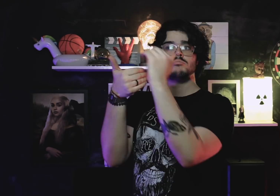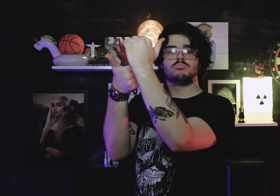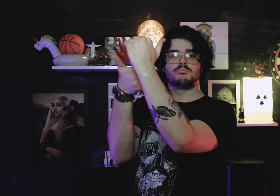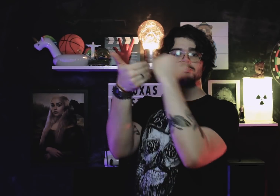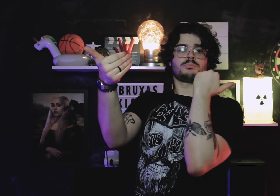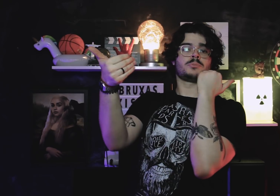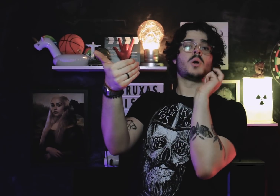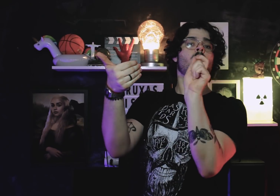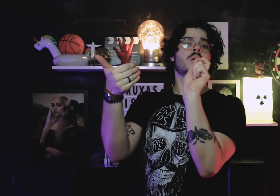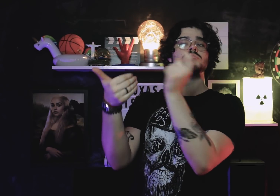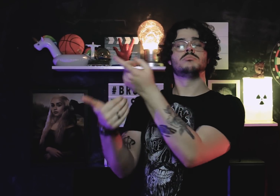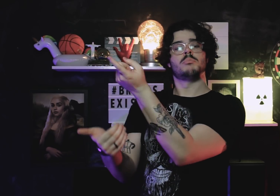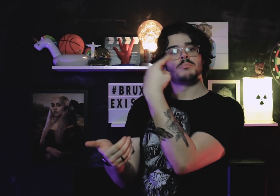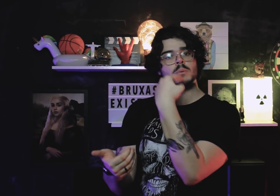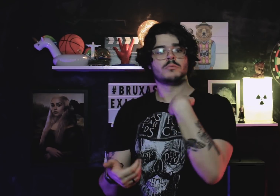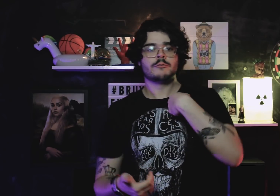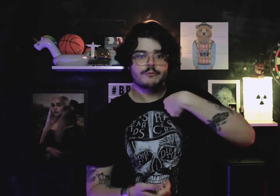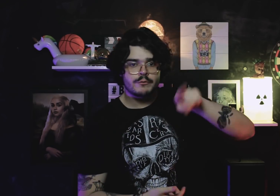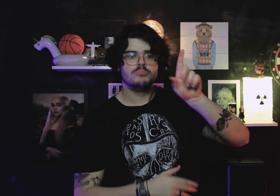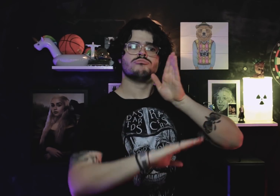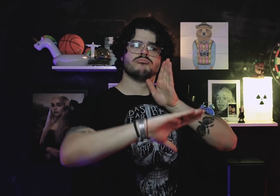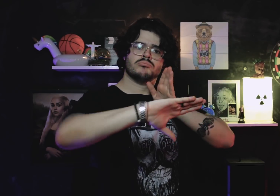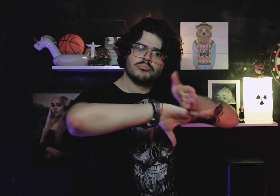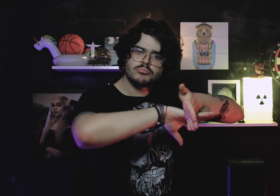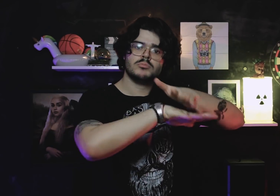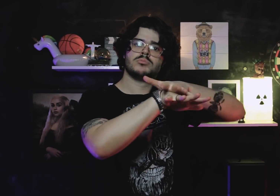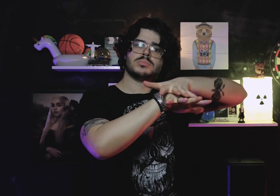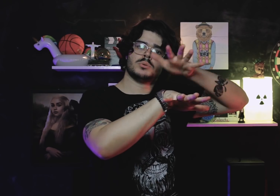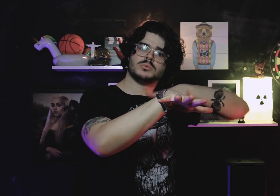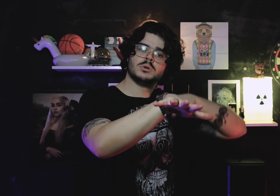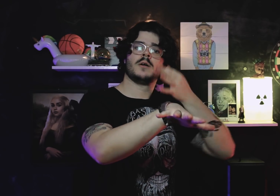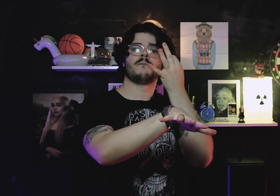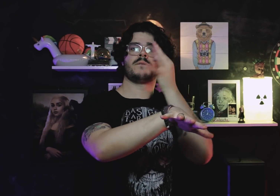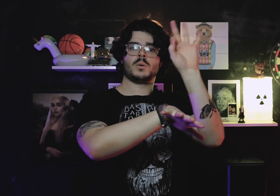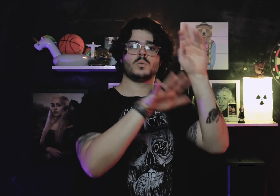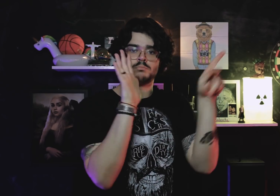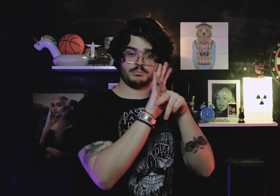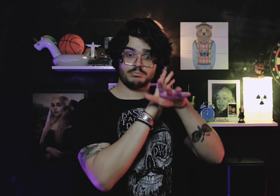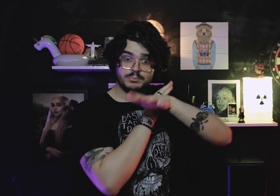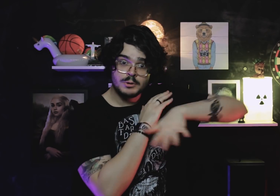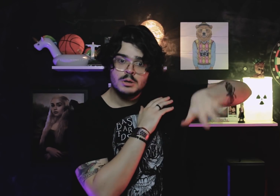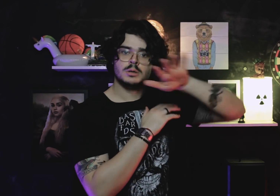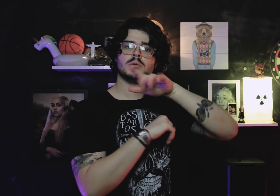In this vision, she was told to join the French army